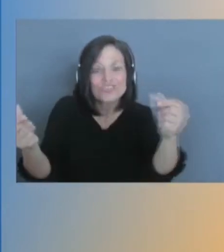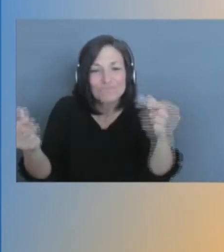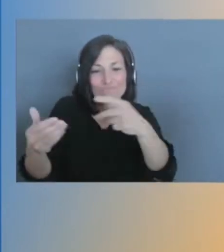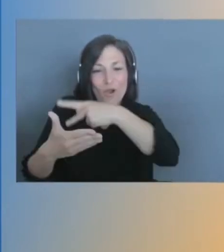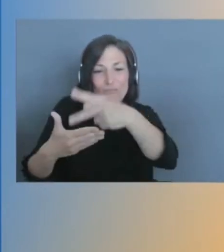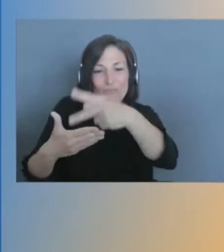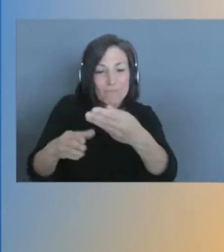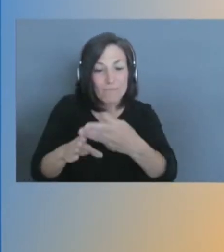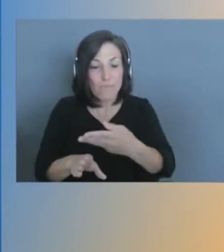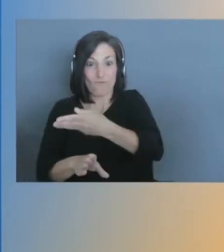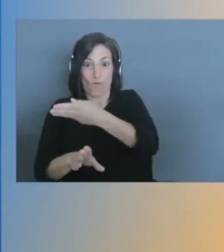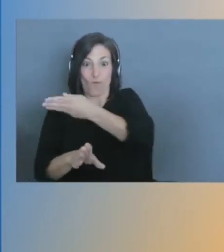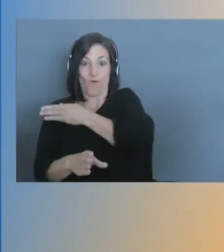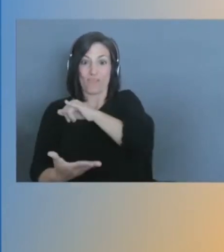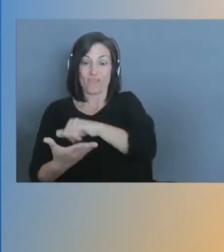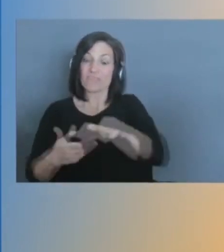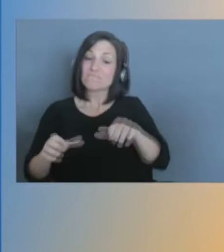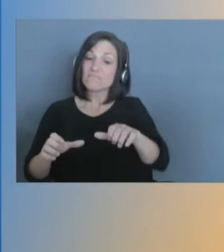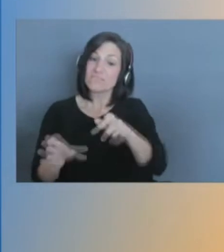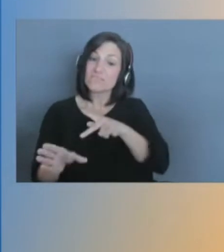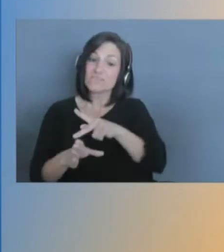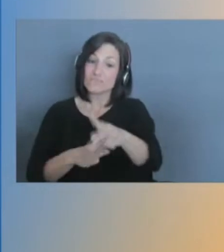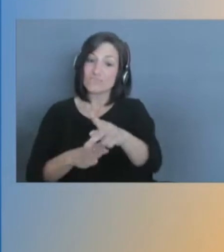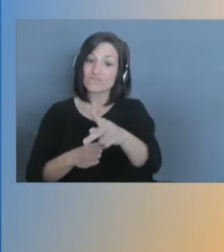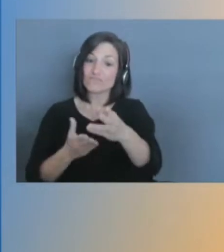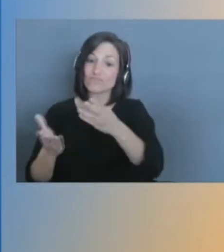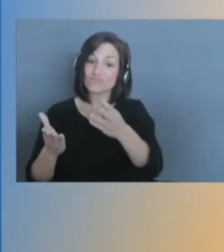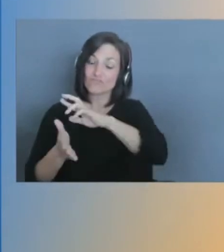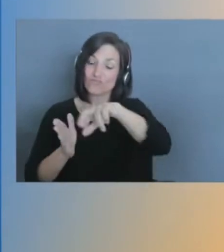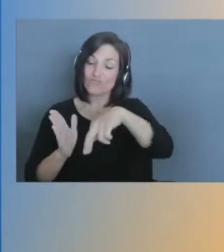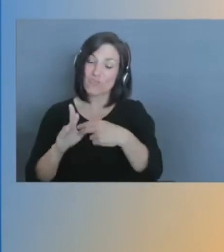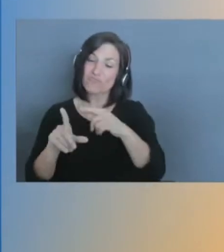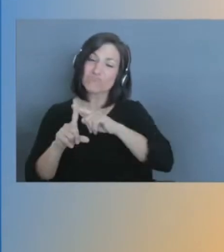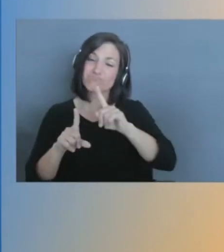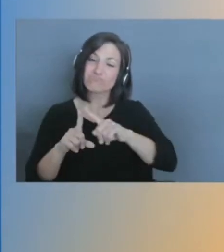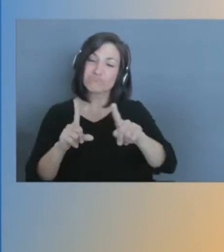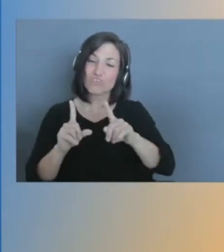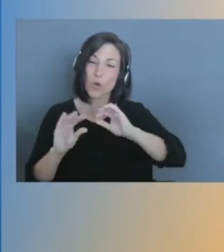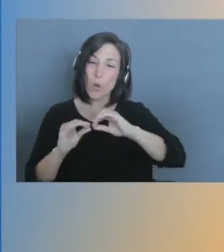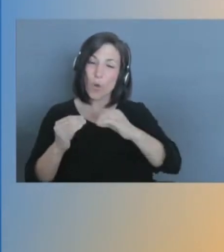some professional services roles in different organizations. And I am based out of Vancouver